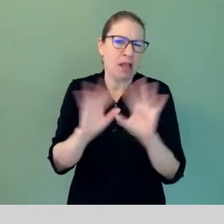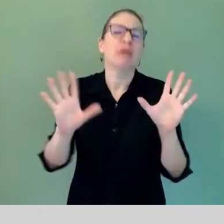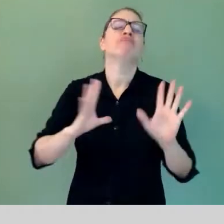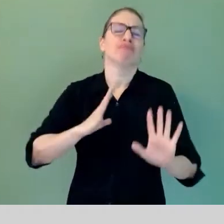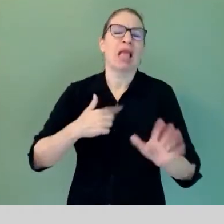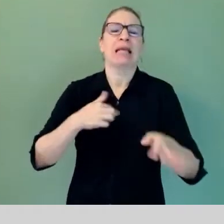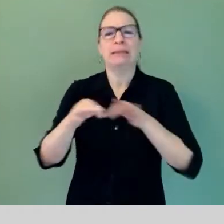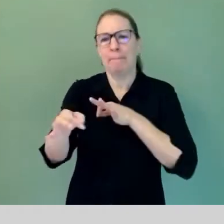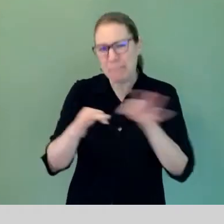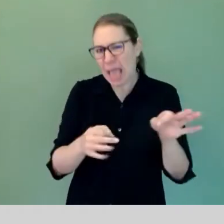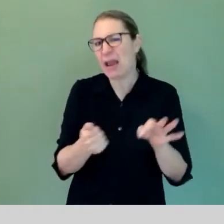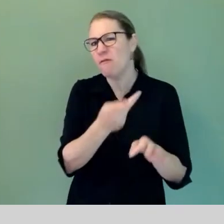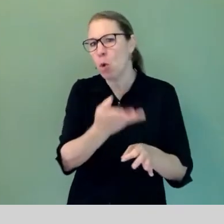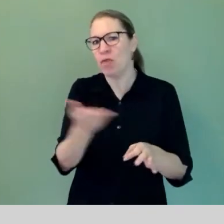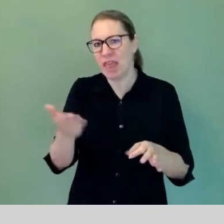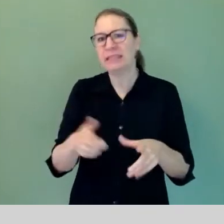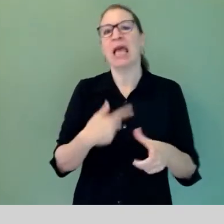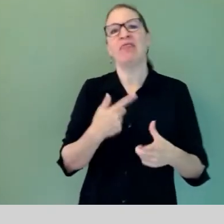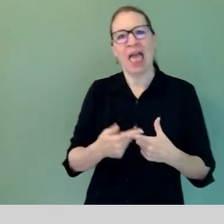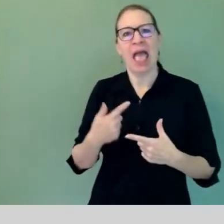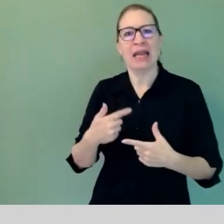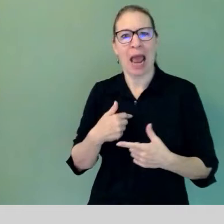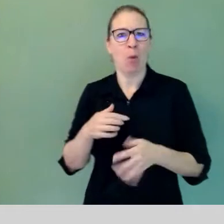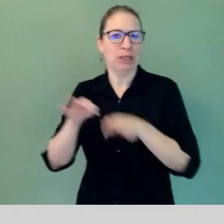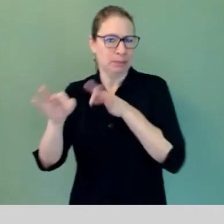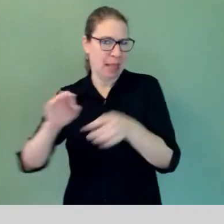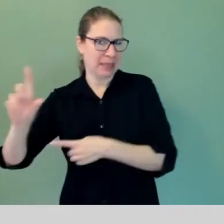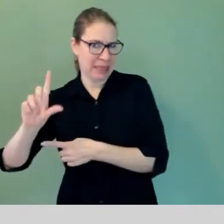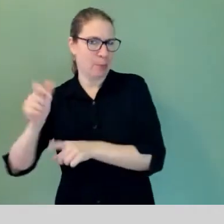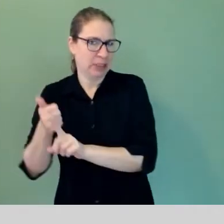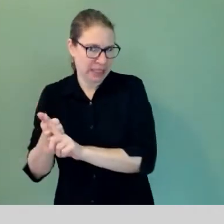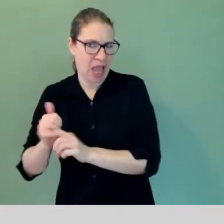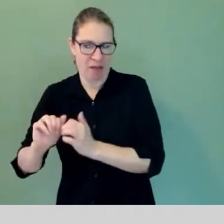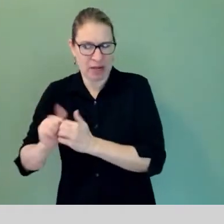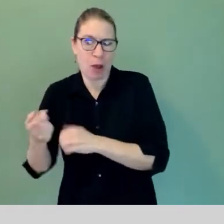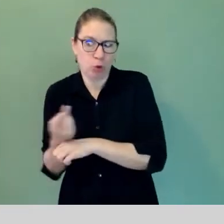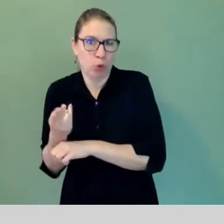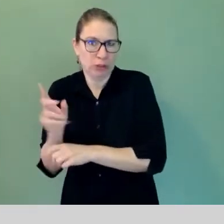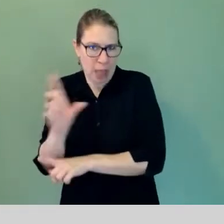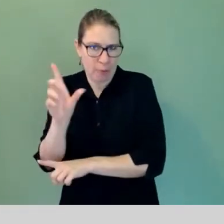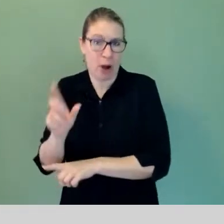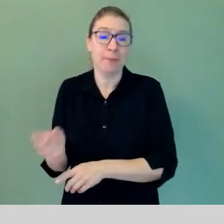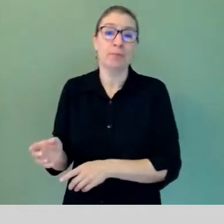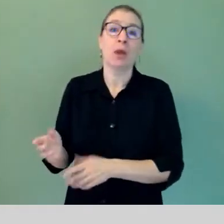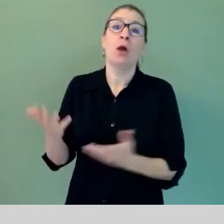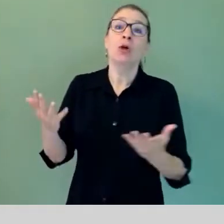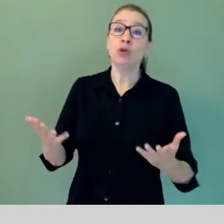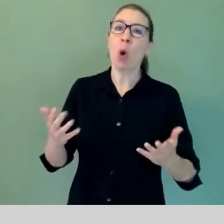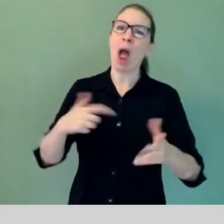So we'll quickly dive into a few things before we get back to the library and how to use it.